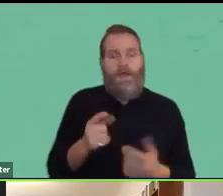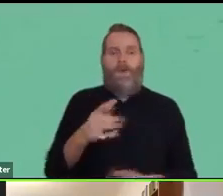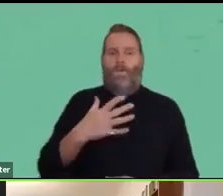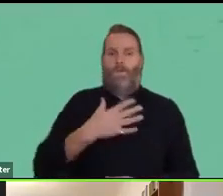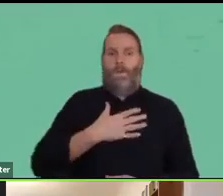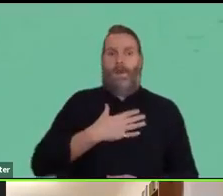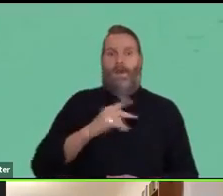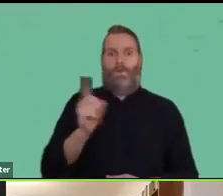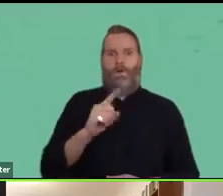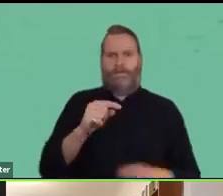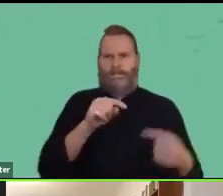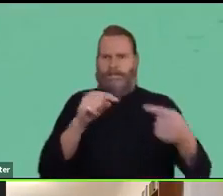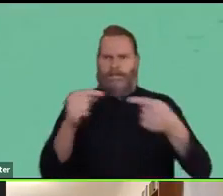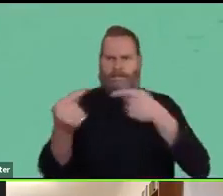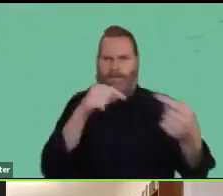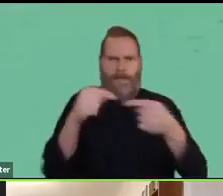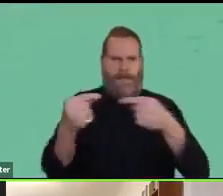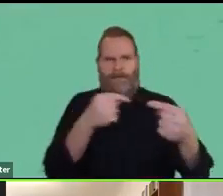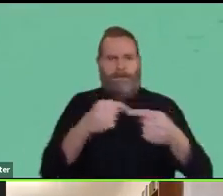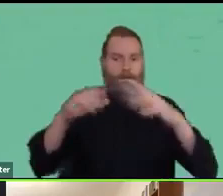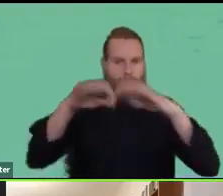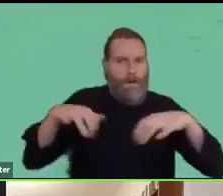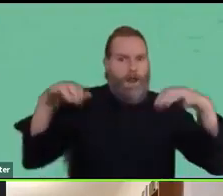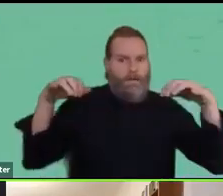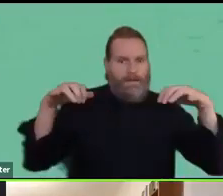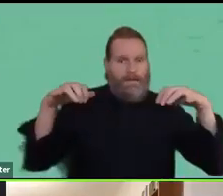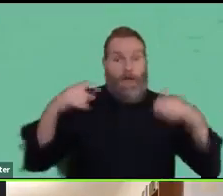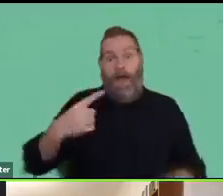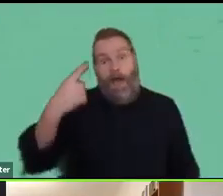and I think there's lots of positives that come out of that debate from not just the